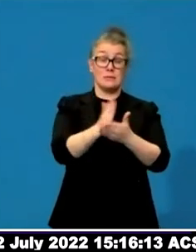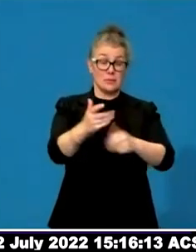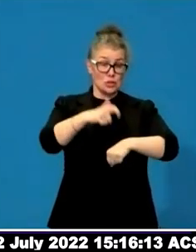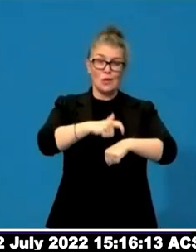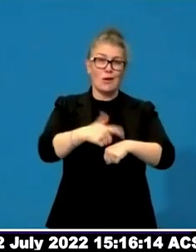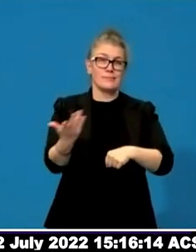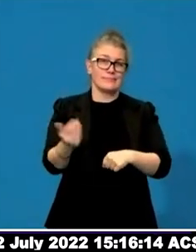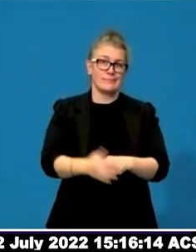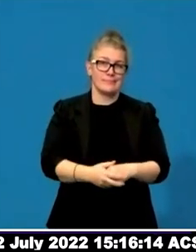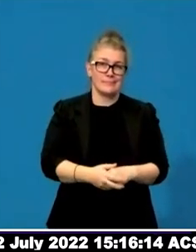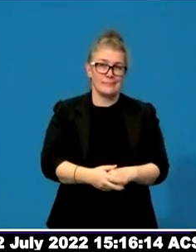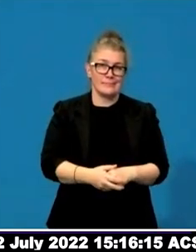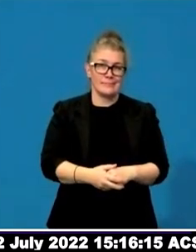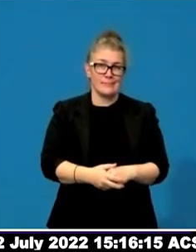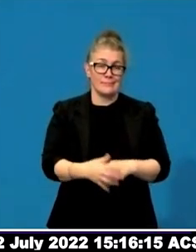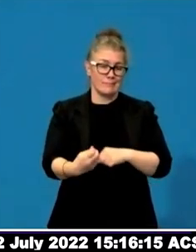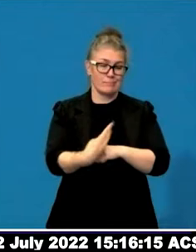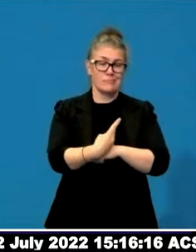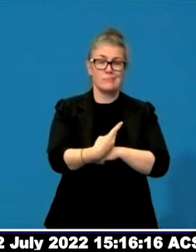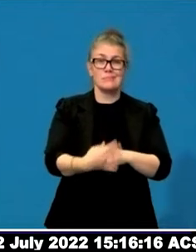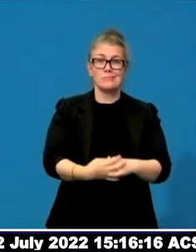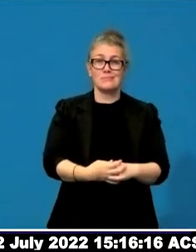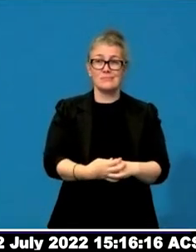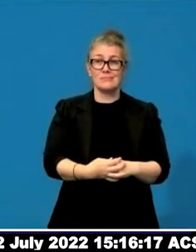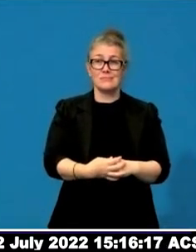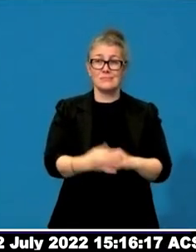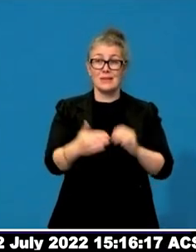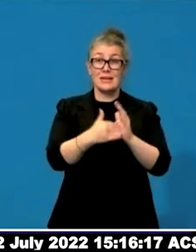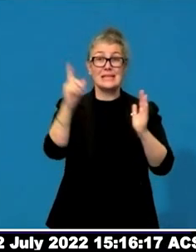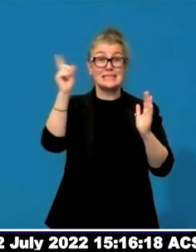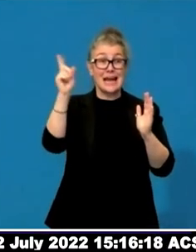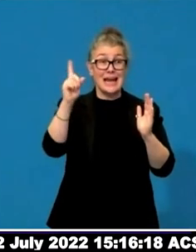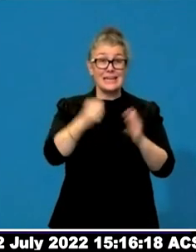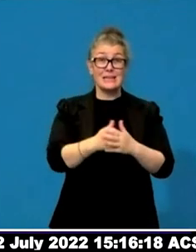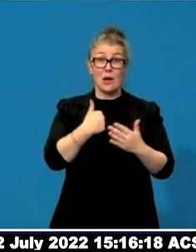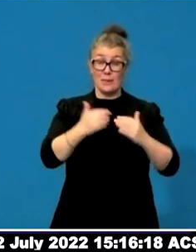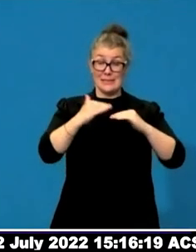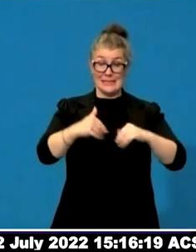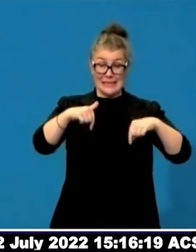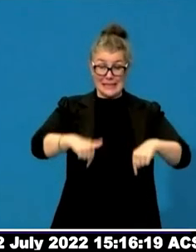like even me being here today, there's no money for me. I'm losing money sitting here, but I'm here for a reason.